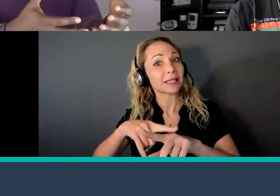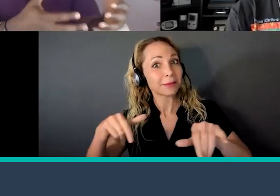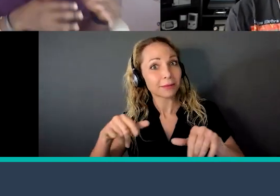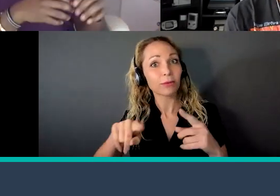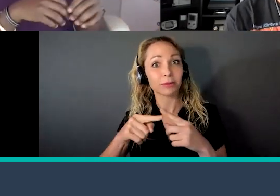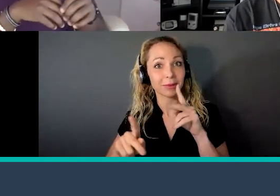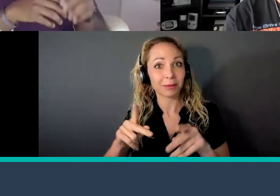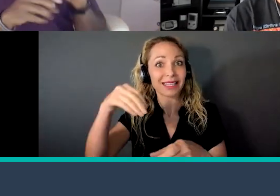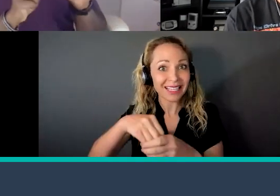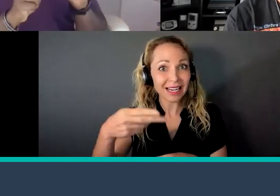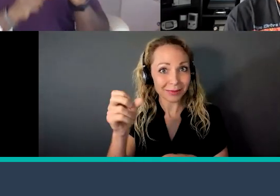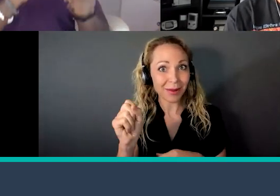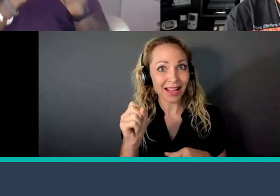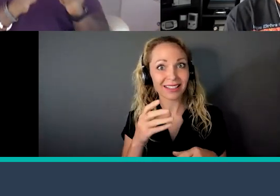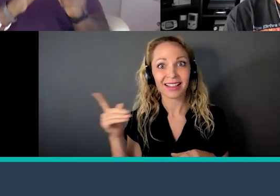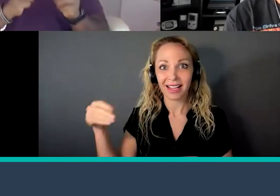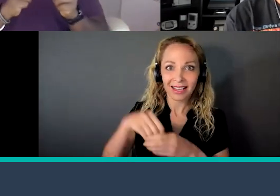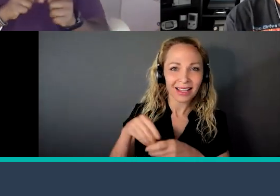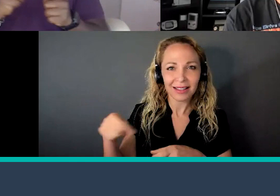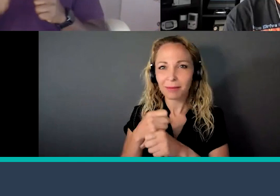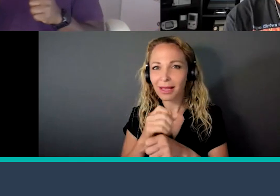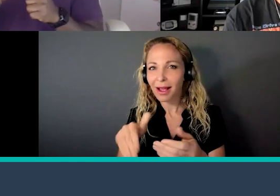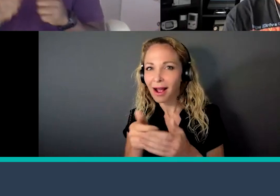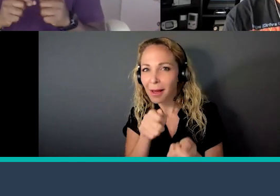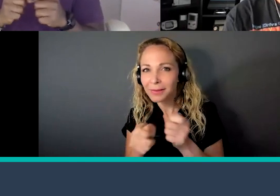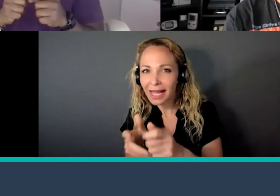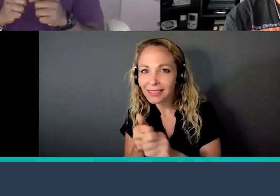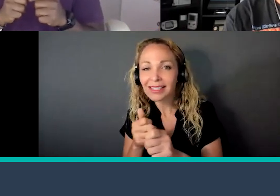FOR EXAMPLE, DAX IS SAYING FROM HubSpot YOU CAN CHANGE